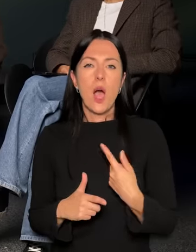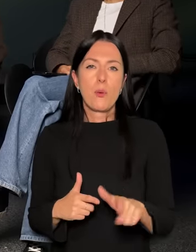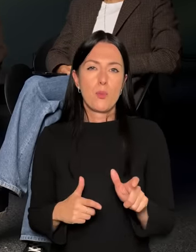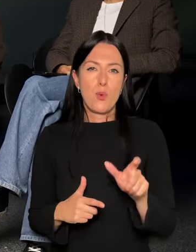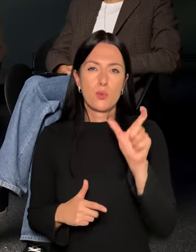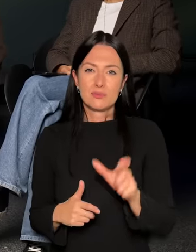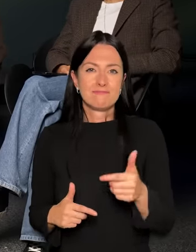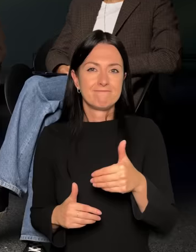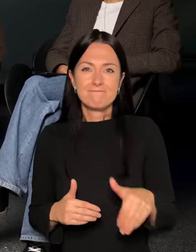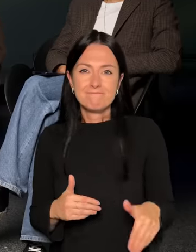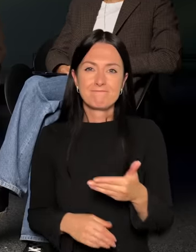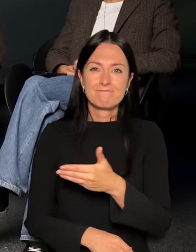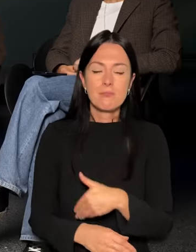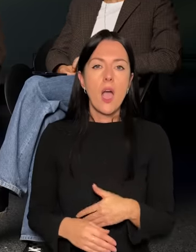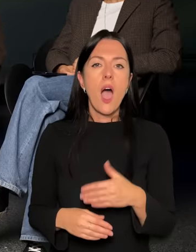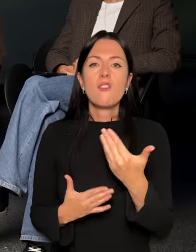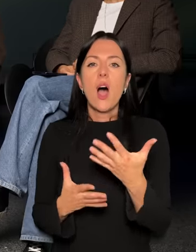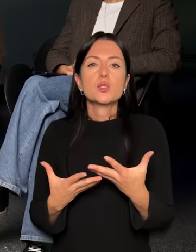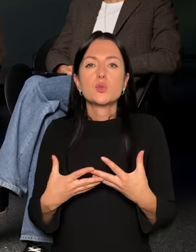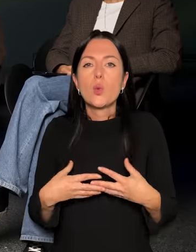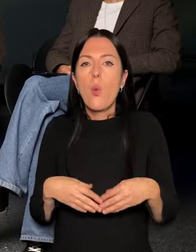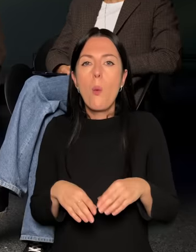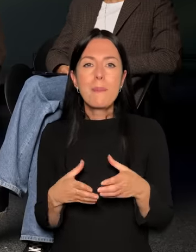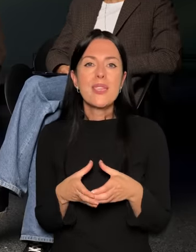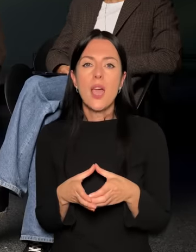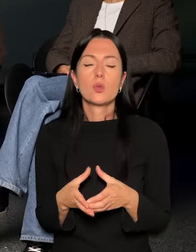or a missing limb, what unites you?